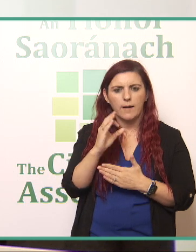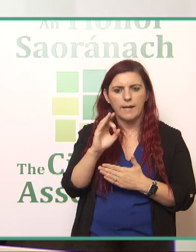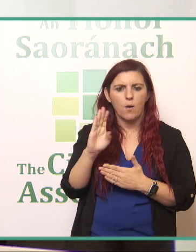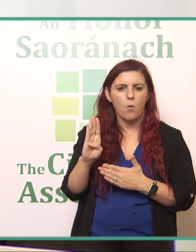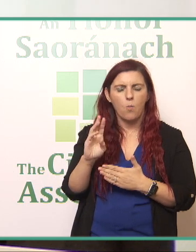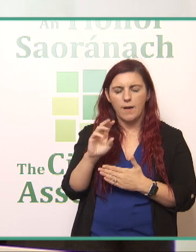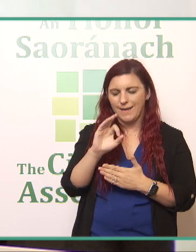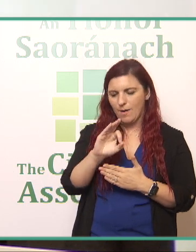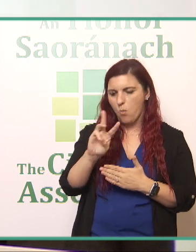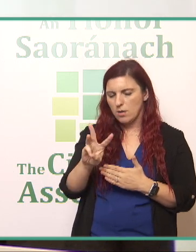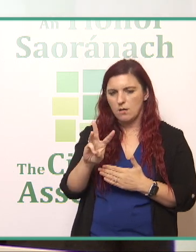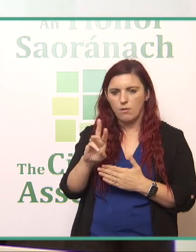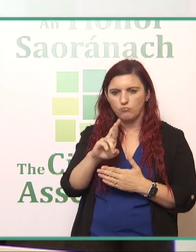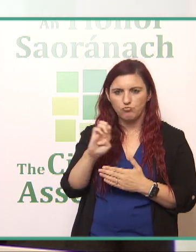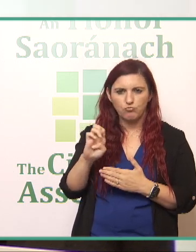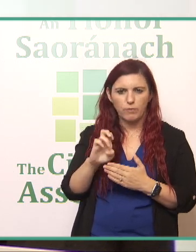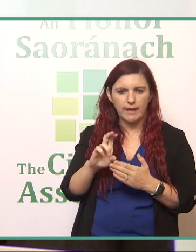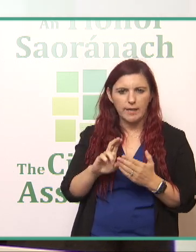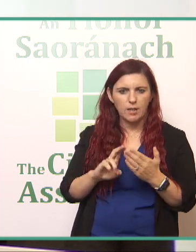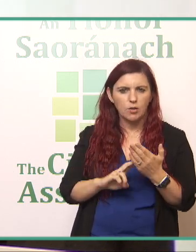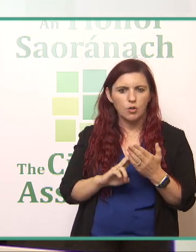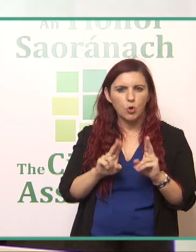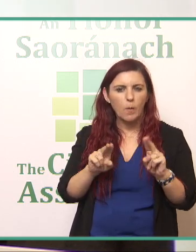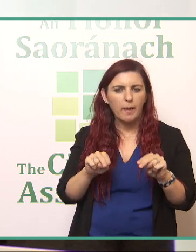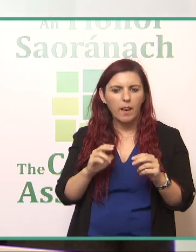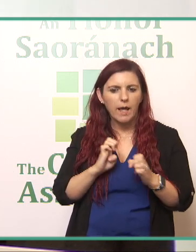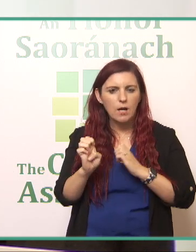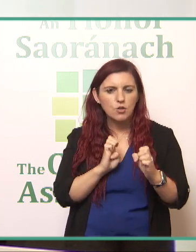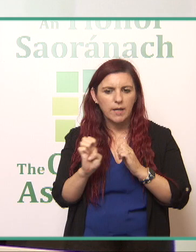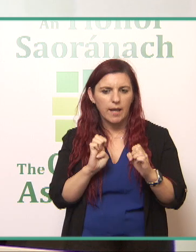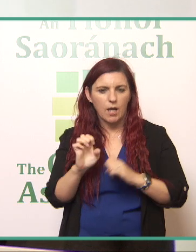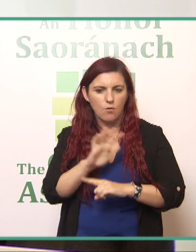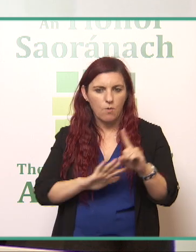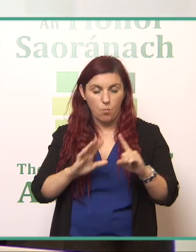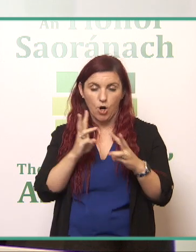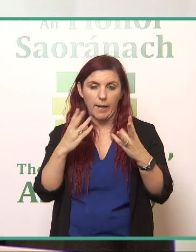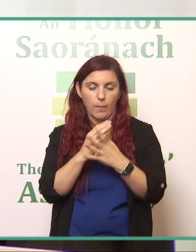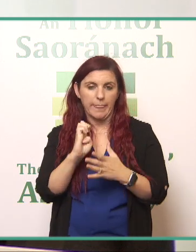energy across the country in conjunction with ESB. I think